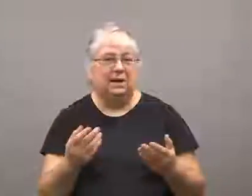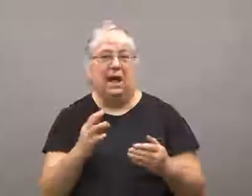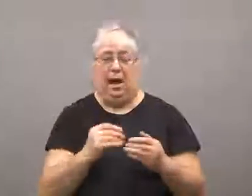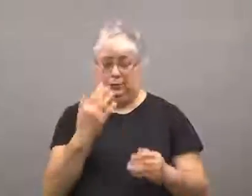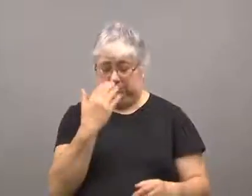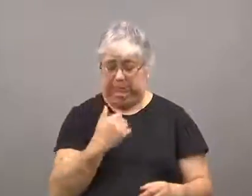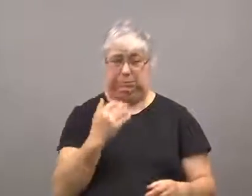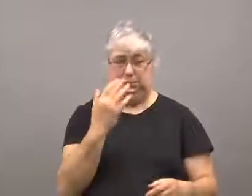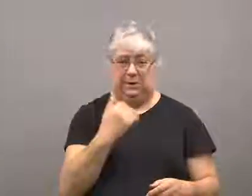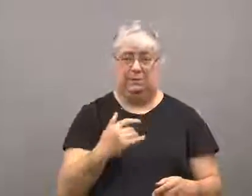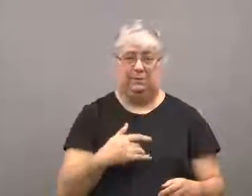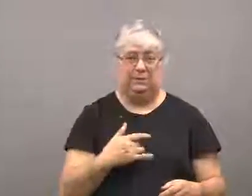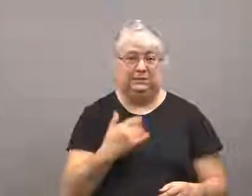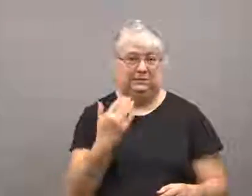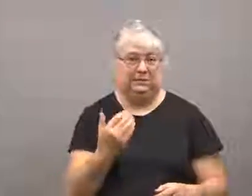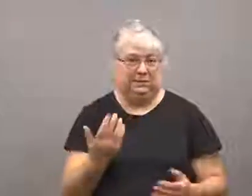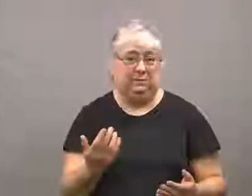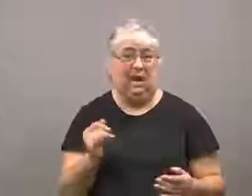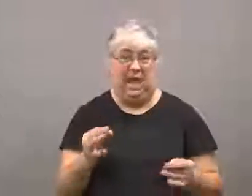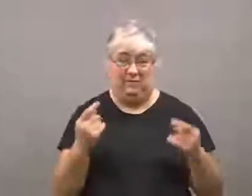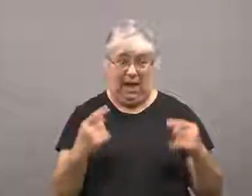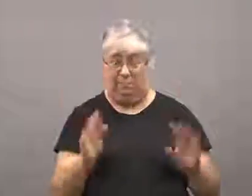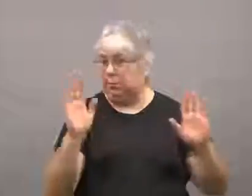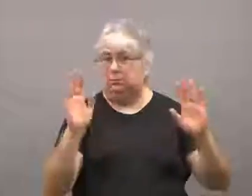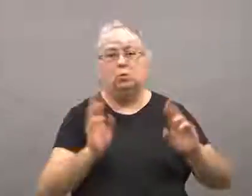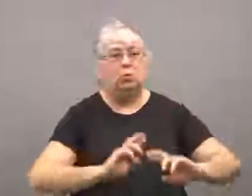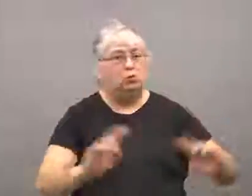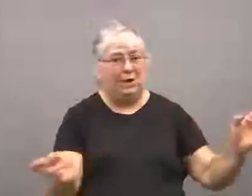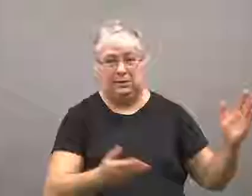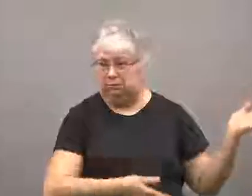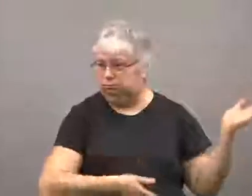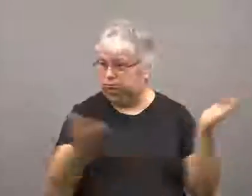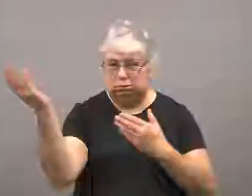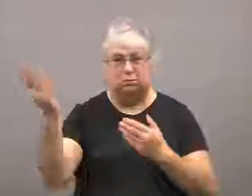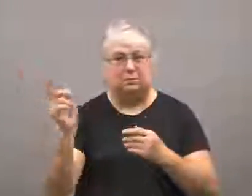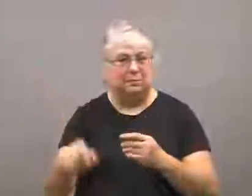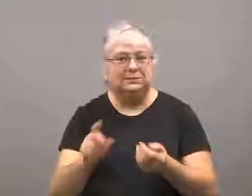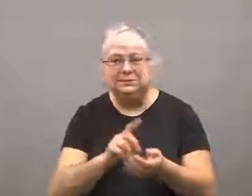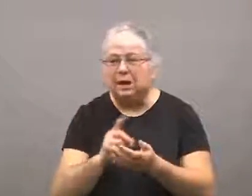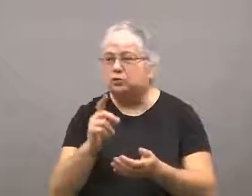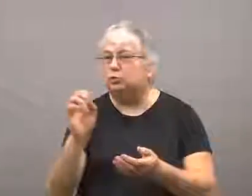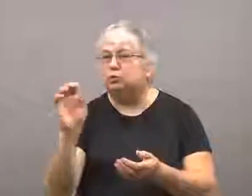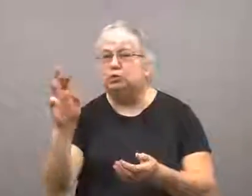Drowsiness is another symptom.